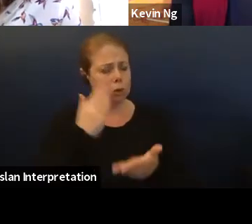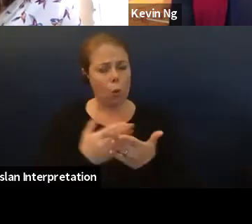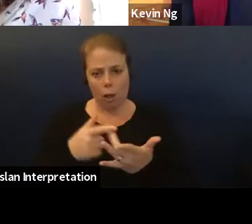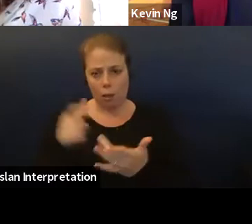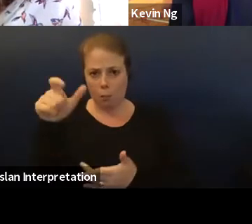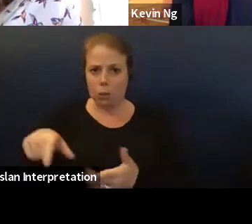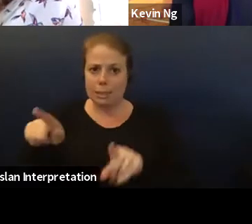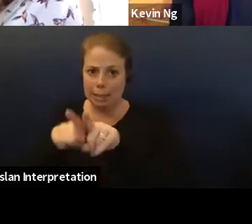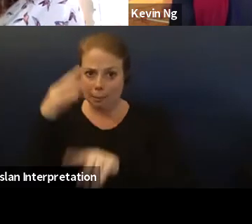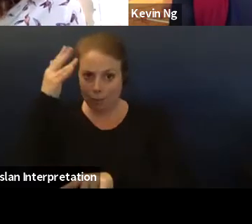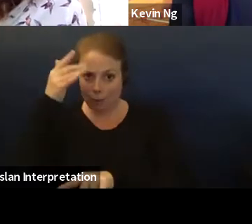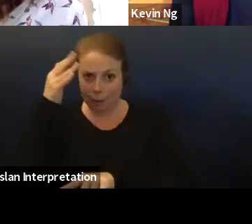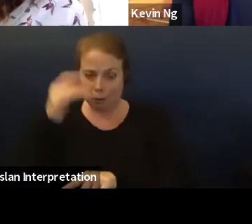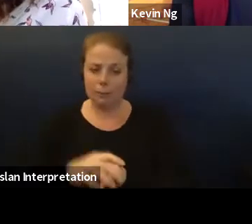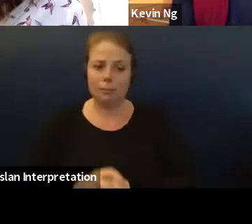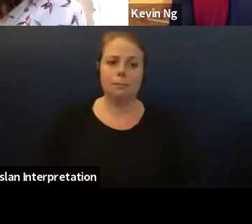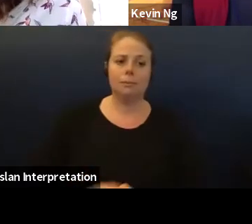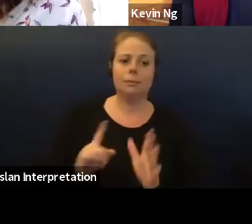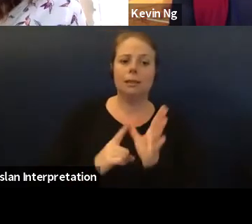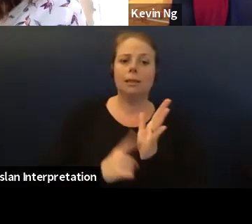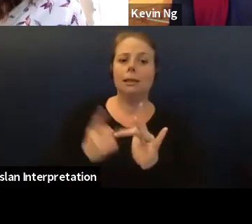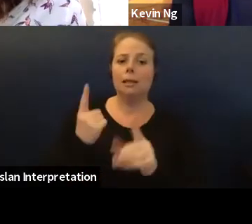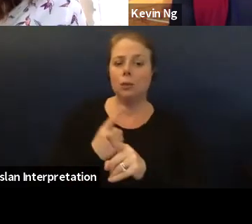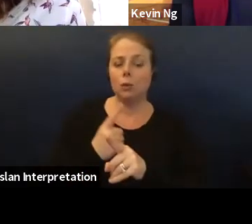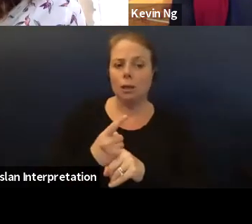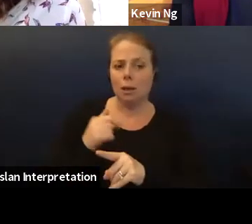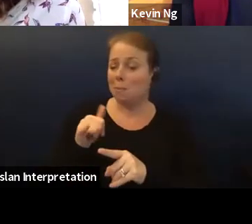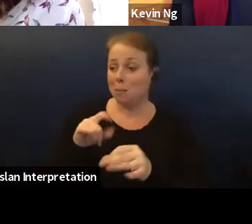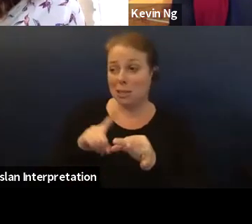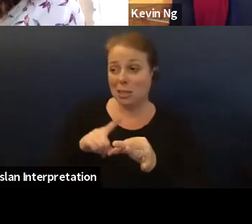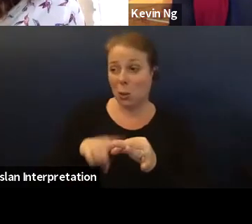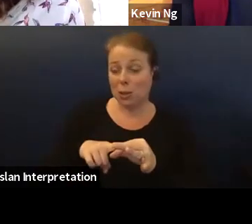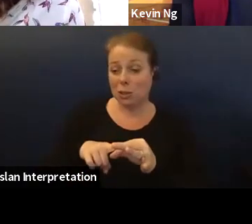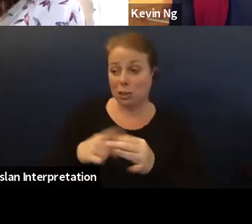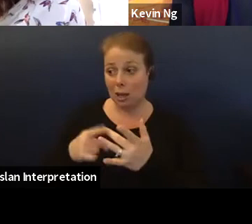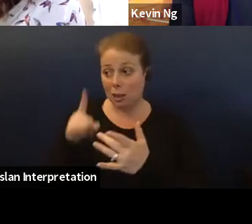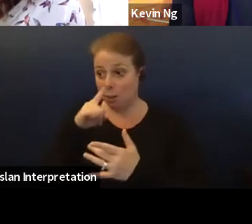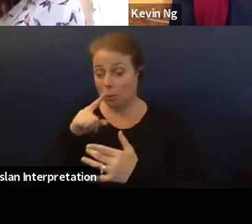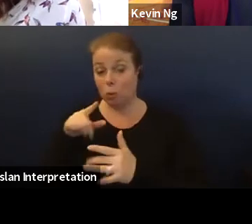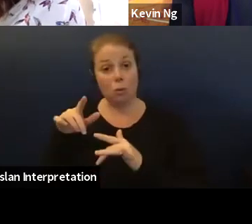Maybe it's the question that no one else is thinking that is the specific point